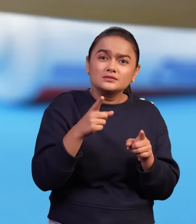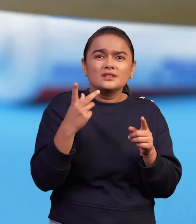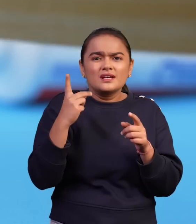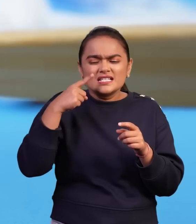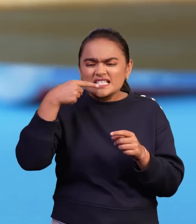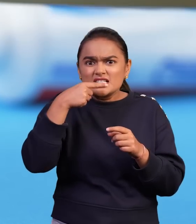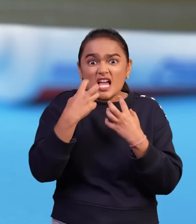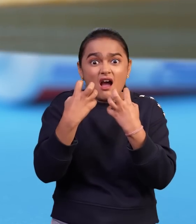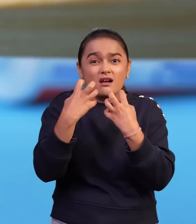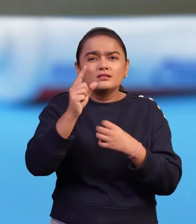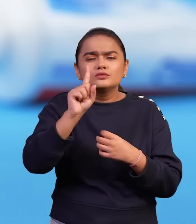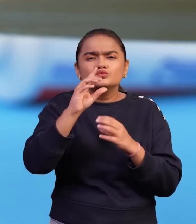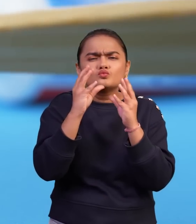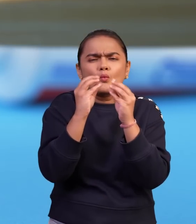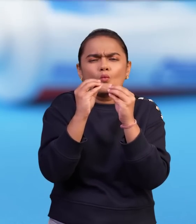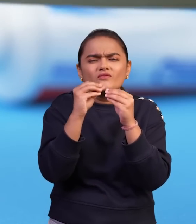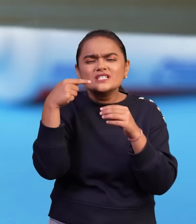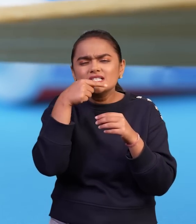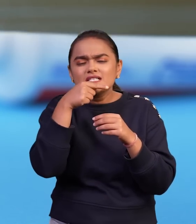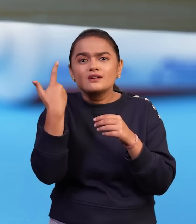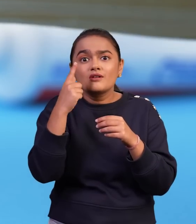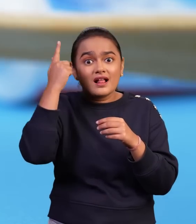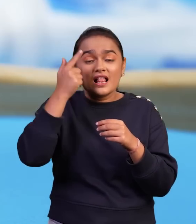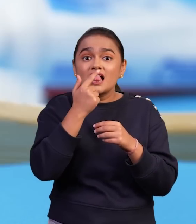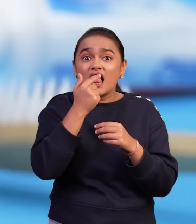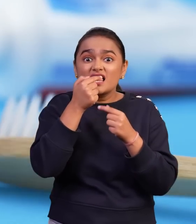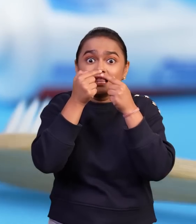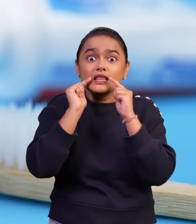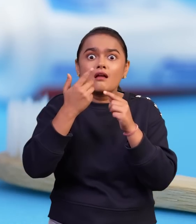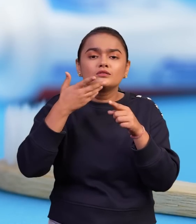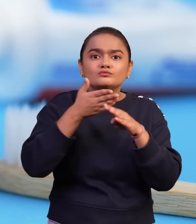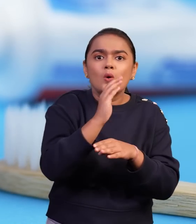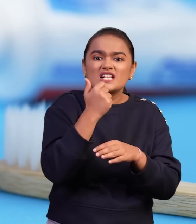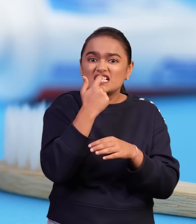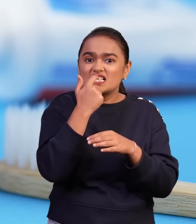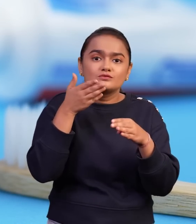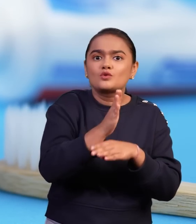And along with that, use a toothbrush with soft bristles. Because it doesn’t damage the enamel or gums.